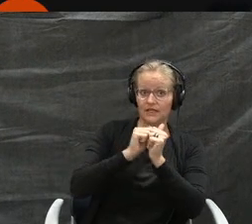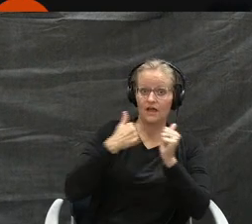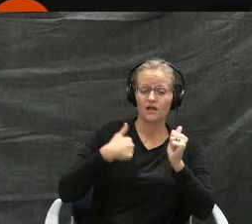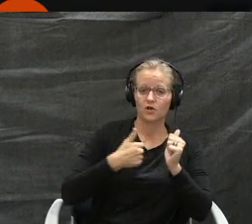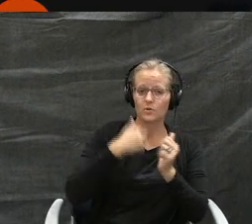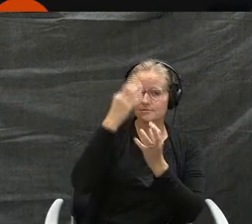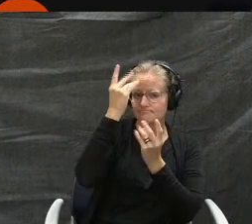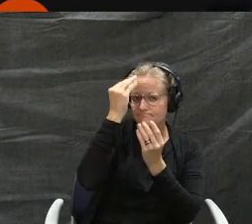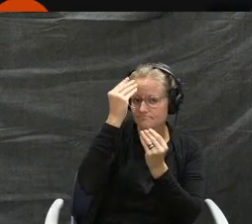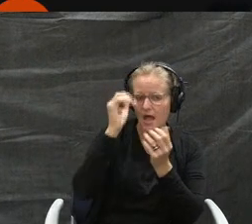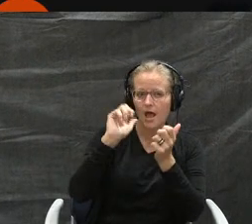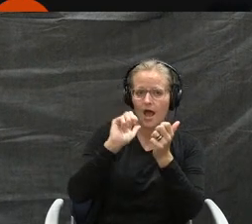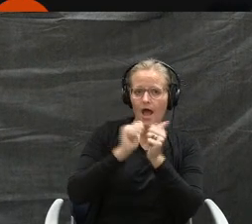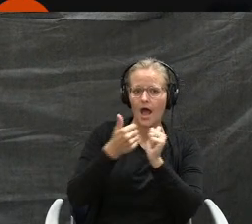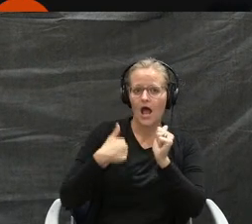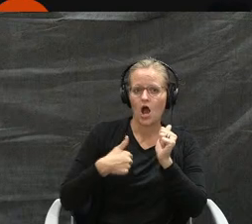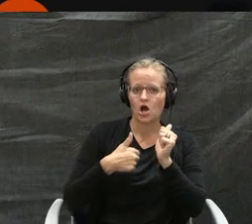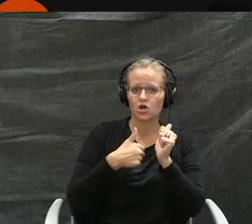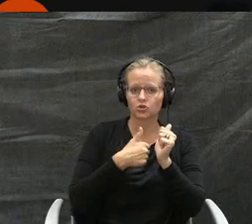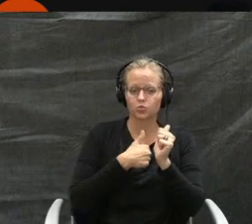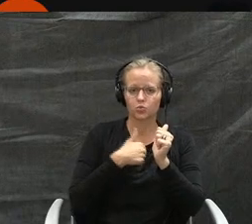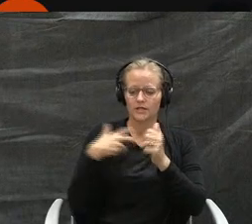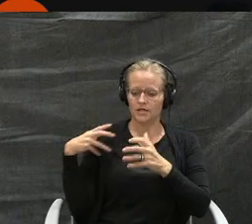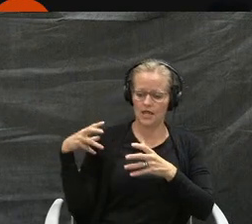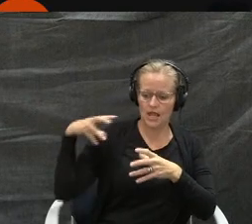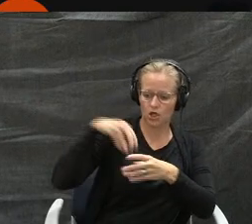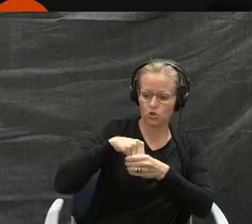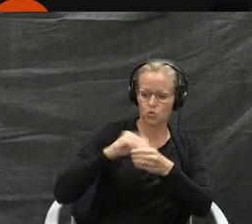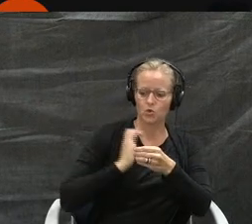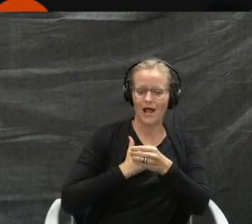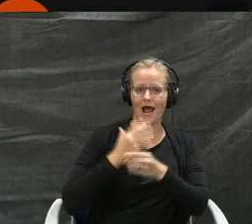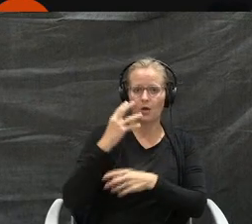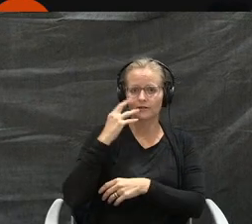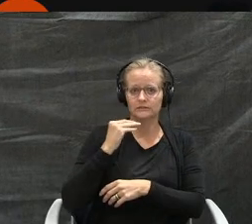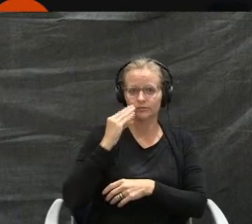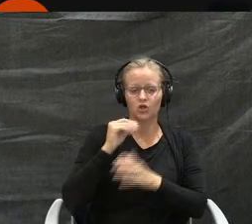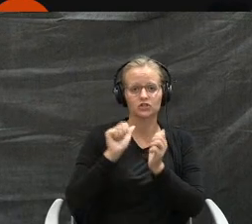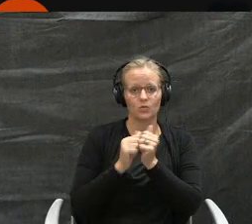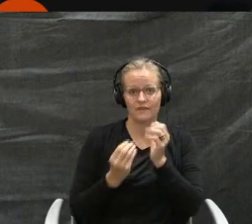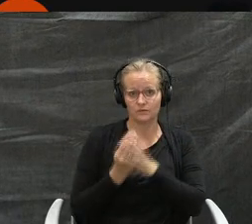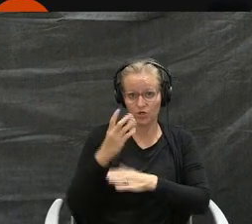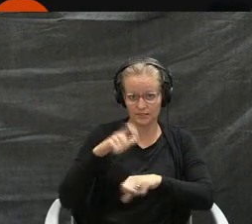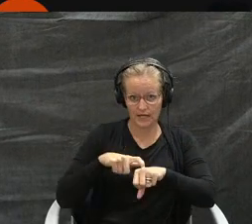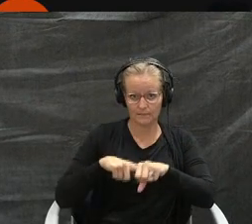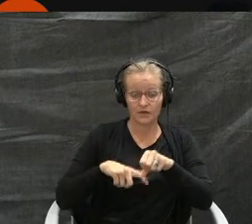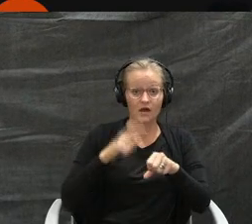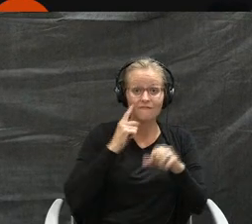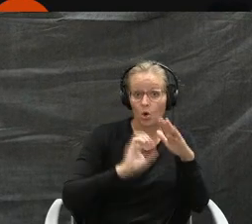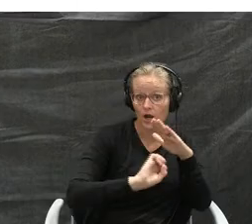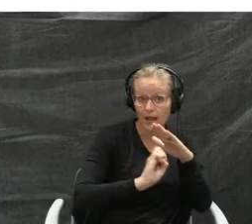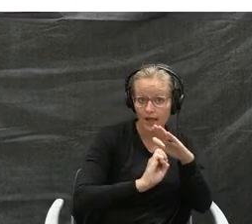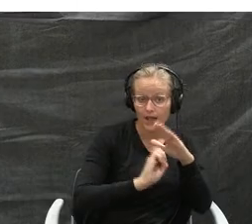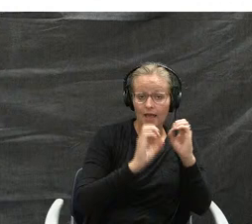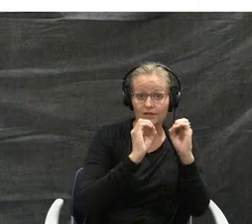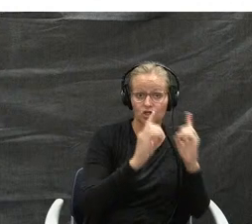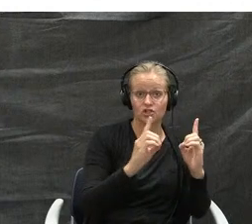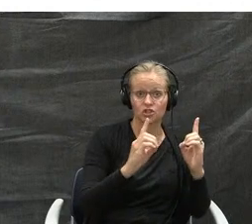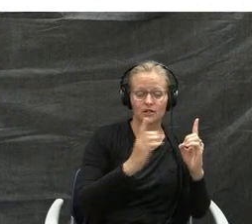we could grow from the experience we had in the spring and Elementary Education, which is the part I will be sharing